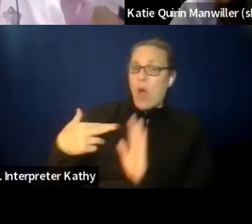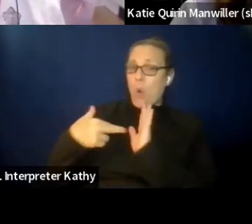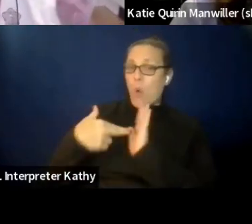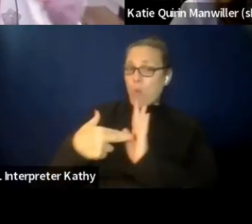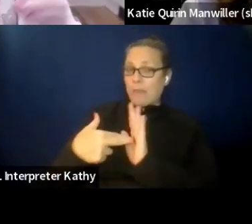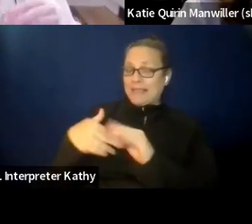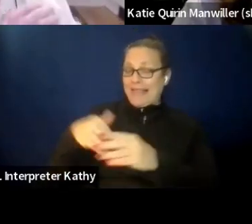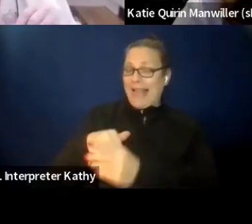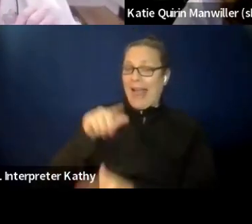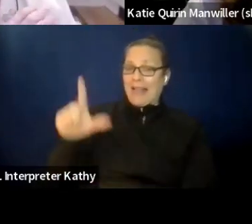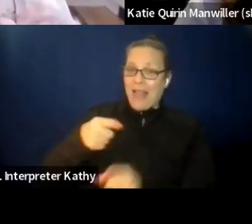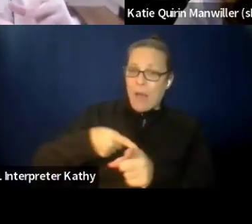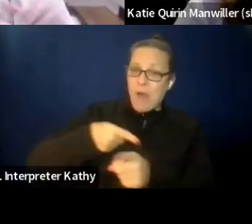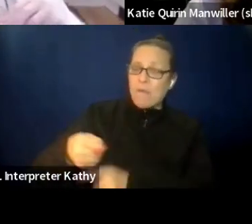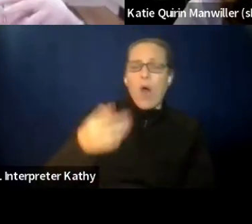this question.